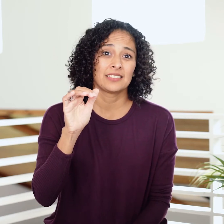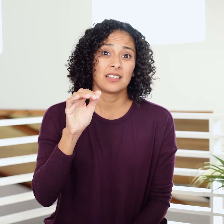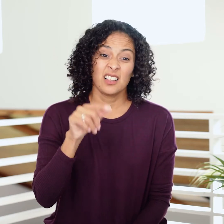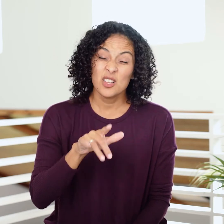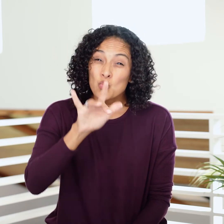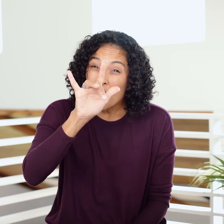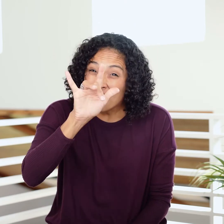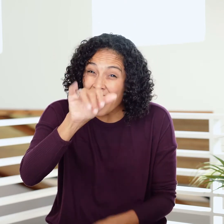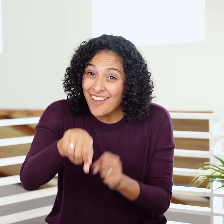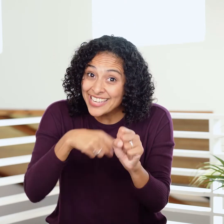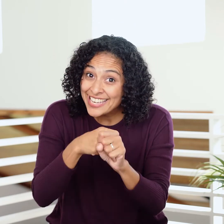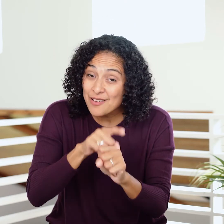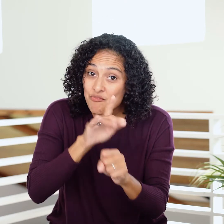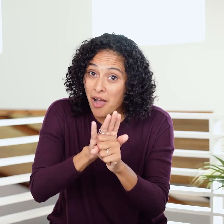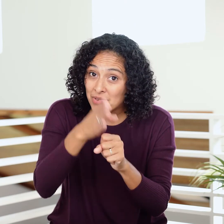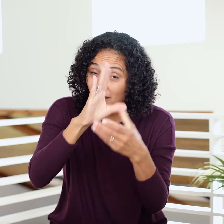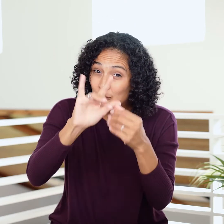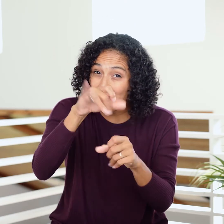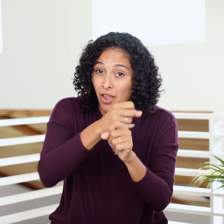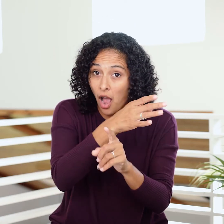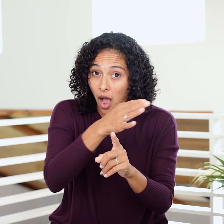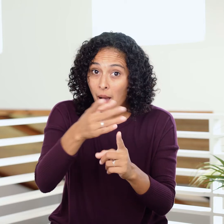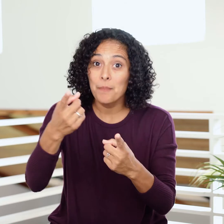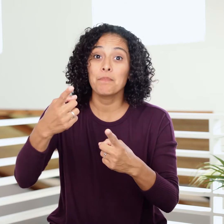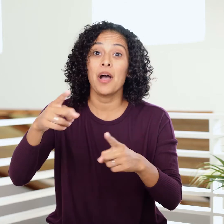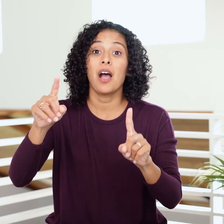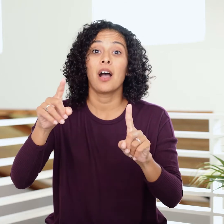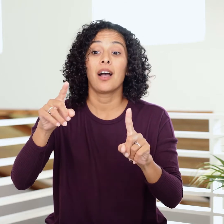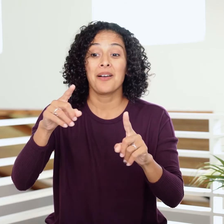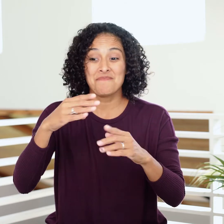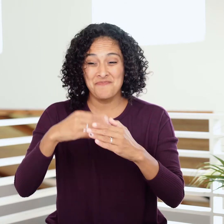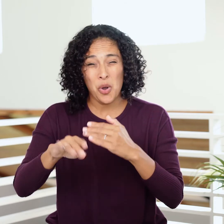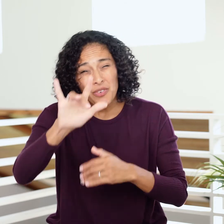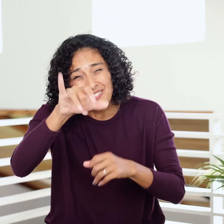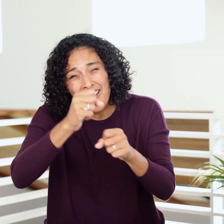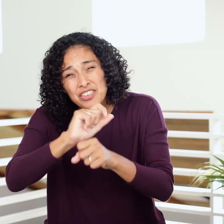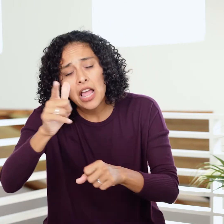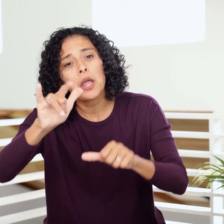Even though his birth fulfills God’s 25-year old promise,